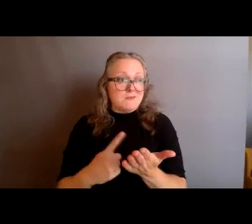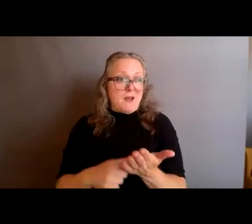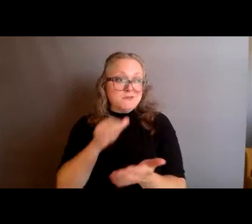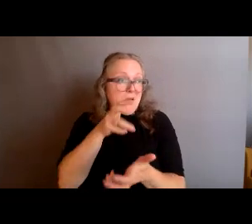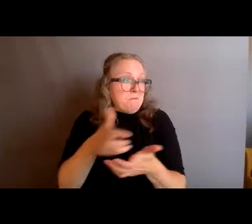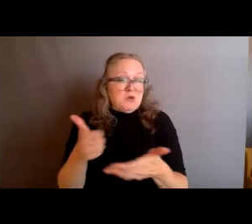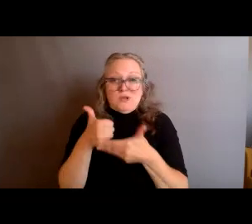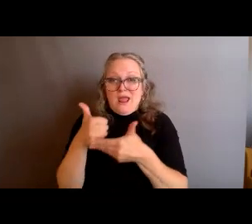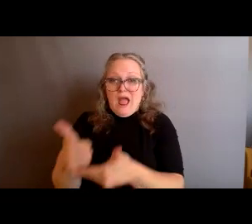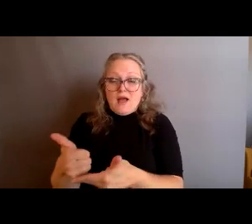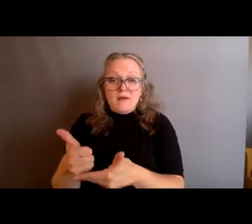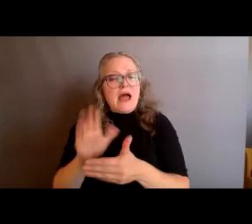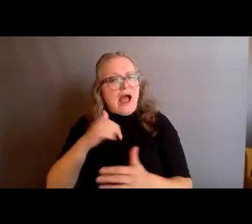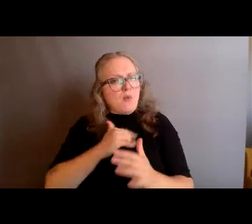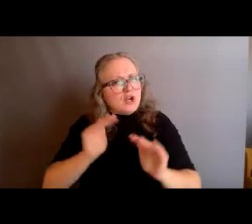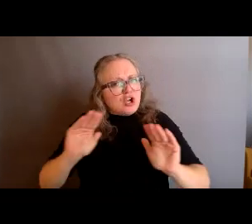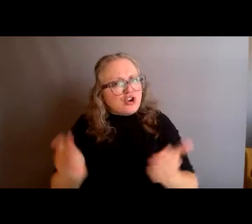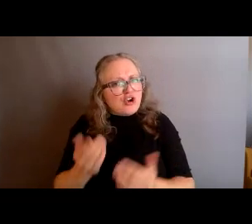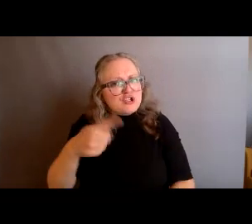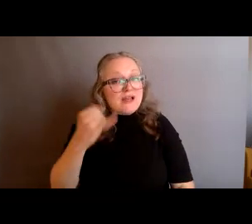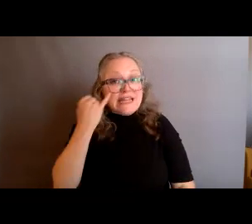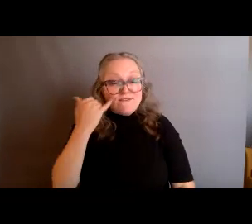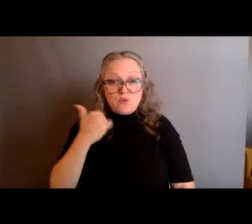But I would encourage anybody's got a child with that to definitely look